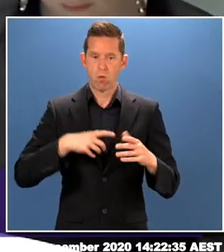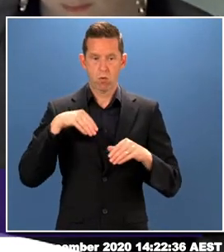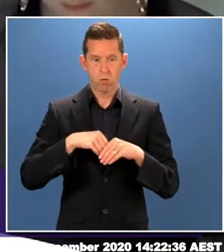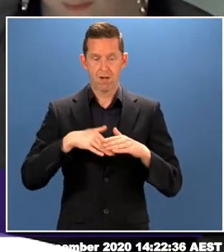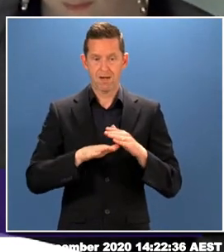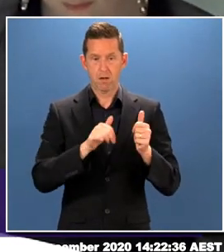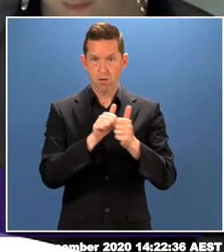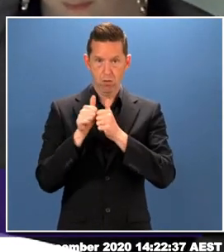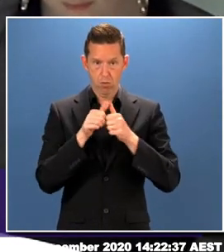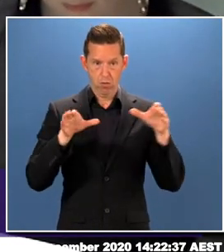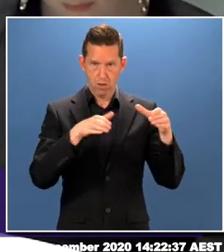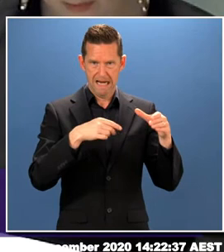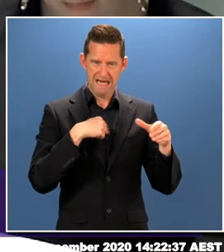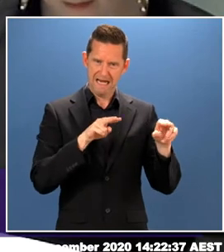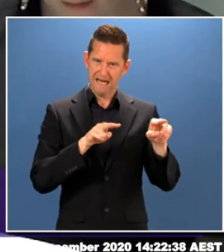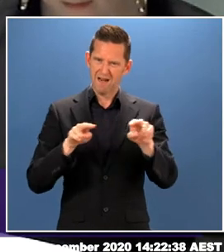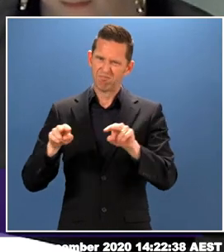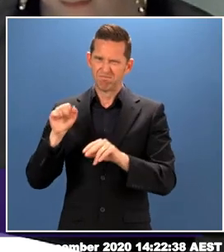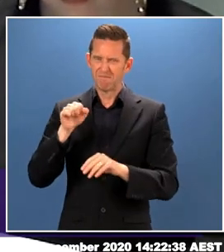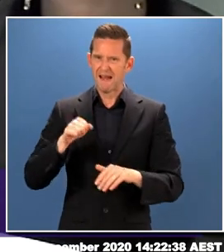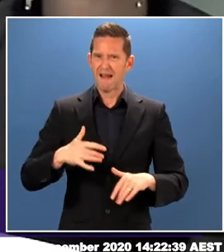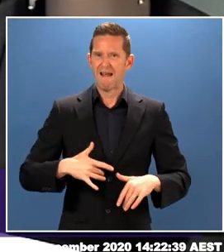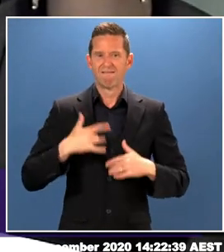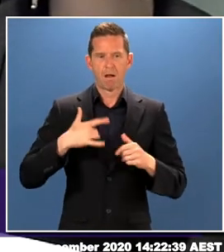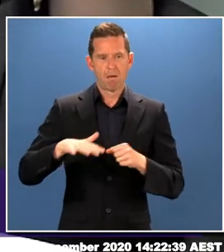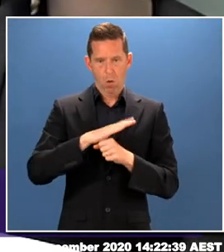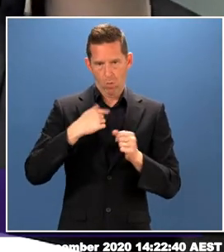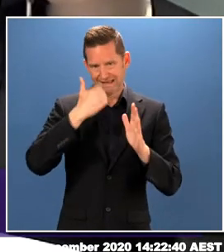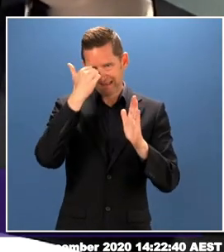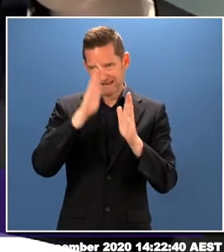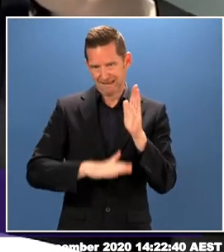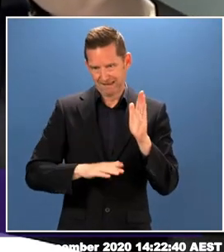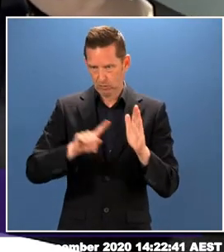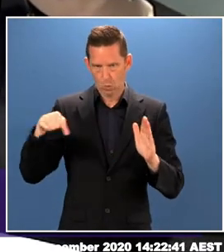recognised that this is an area that we need to ourselves work within and also